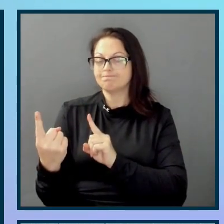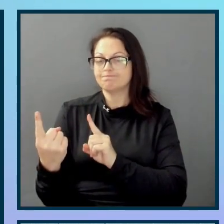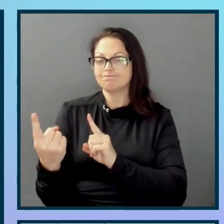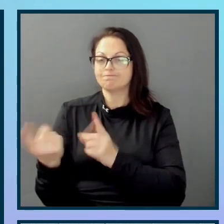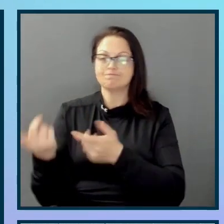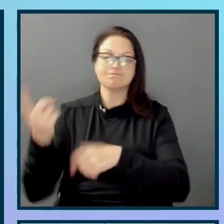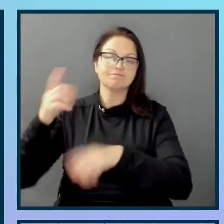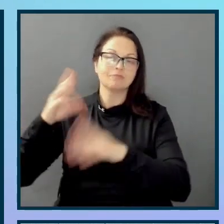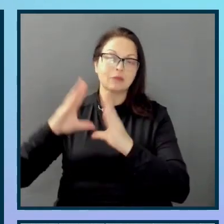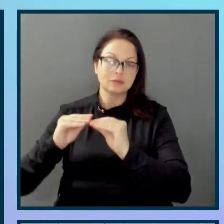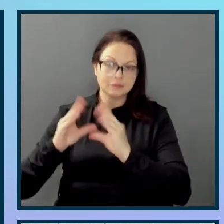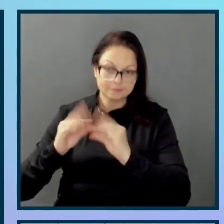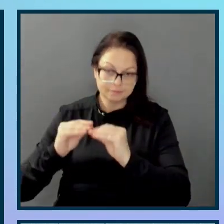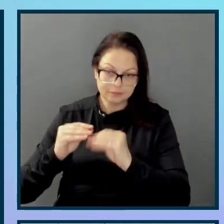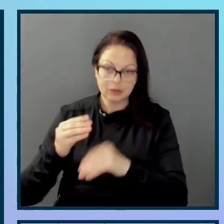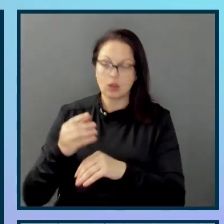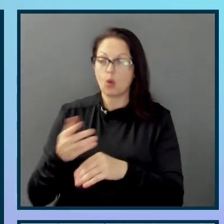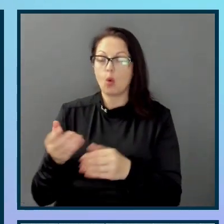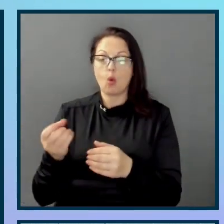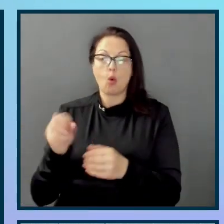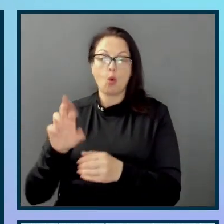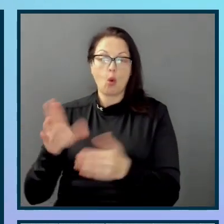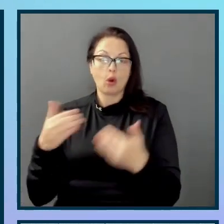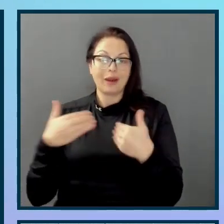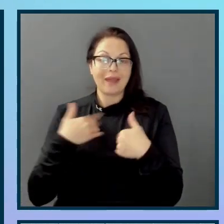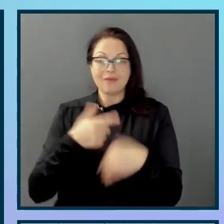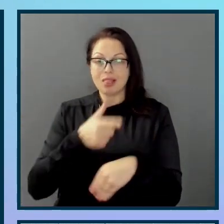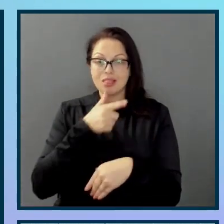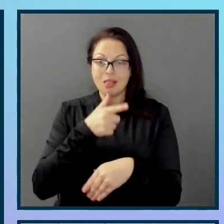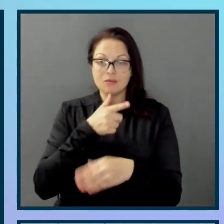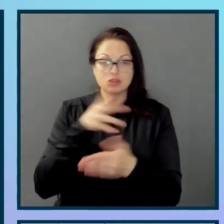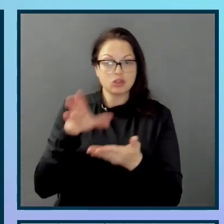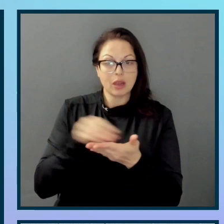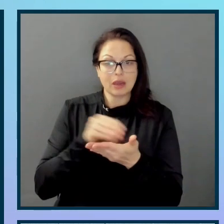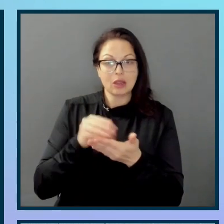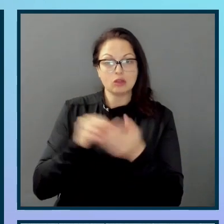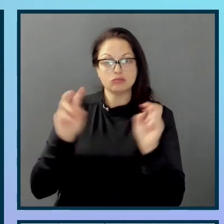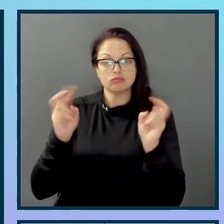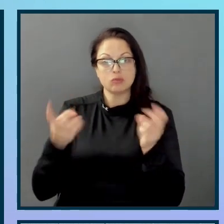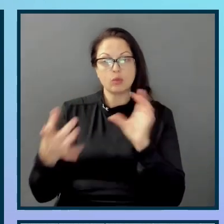on specific topics, or even set up a blog that's related to digital accessibility.